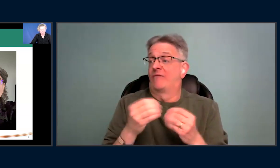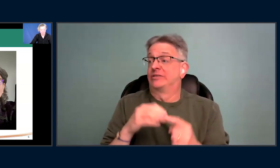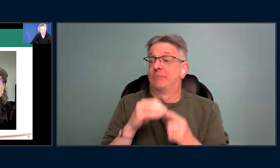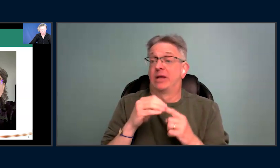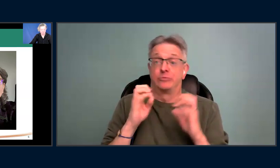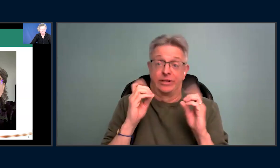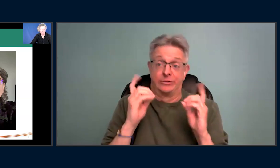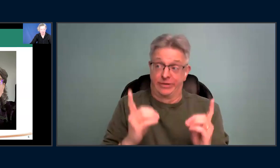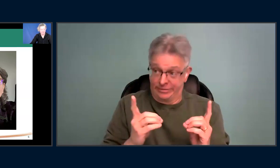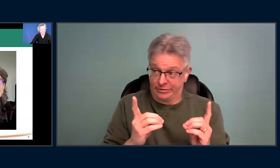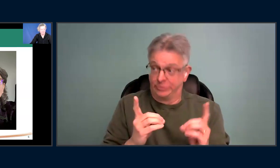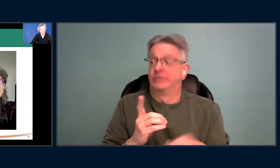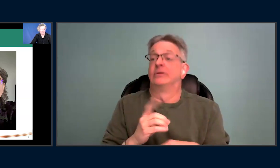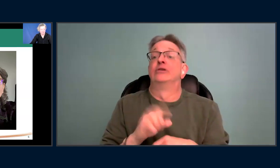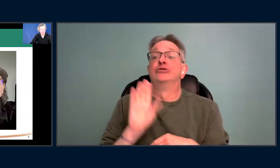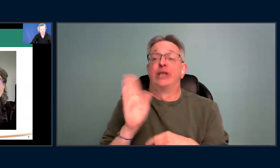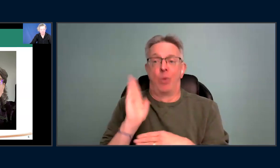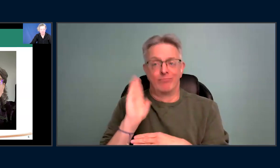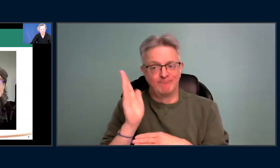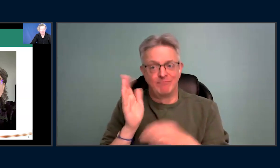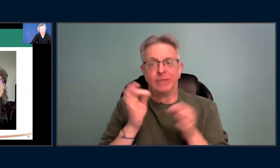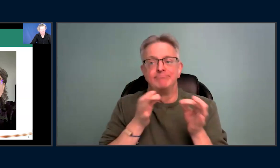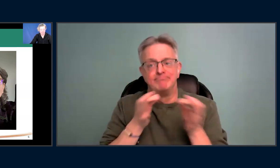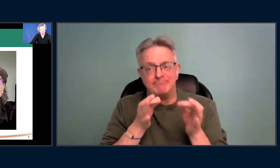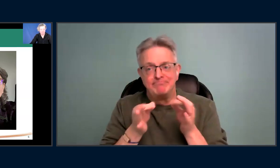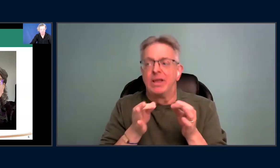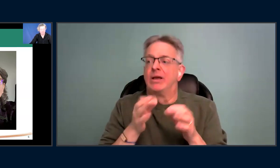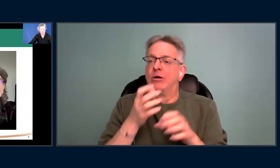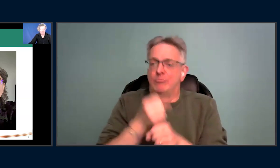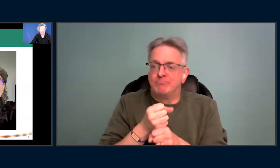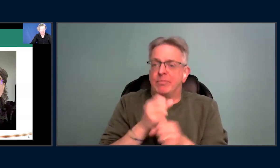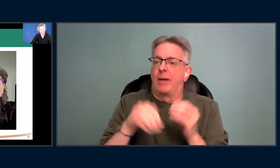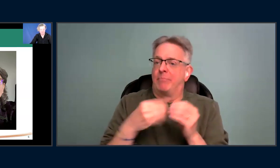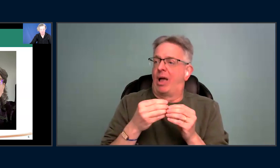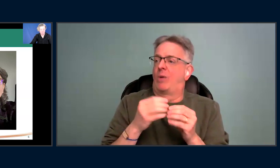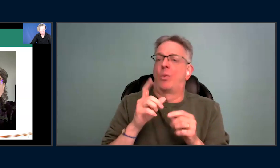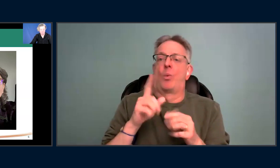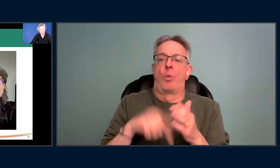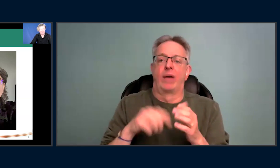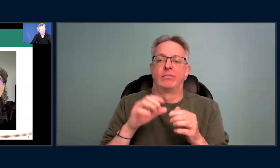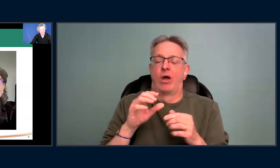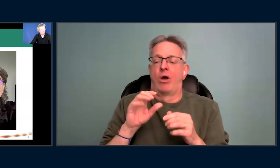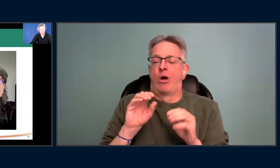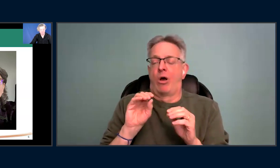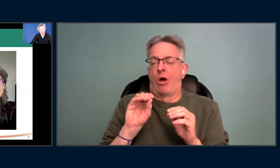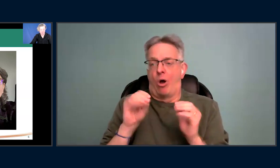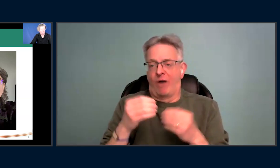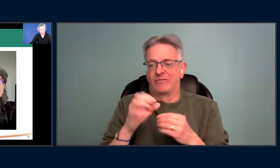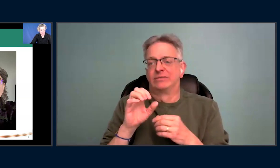And she is a consultant with the Office of Special Education. And she will be presenting and going through a brief summarization